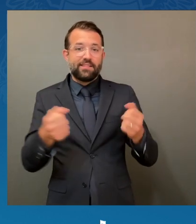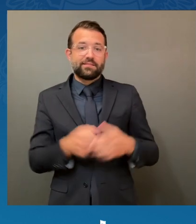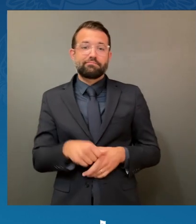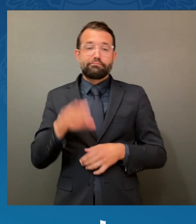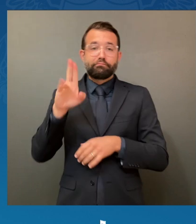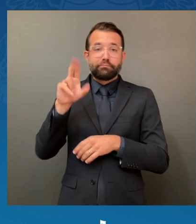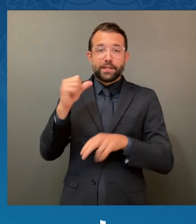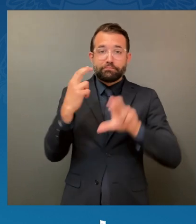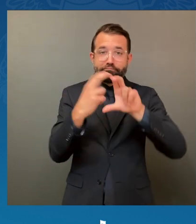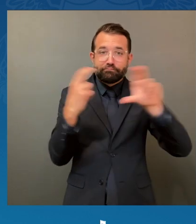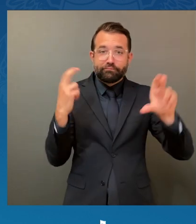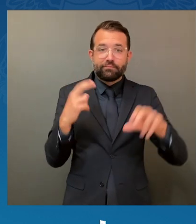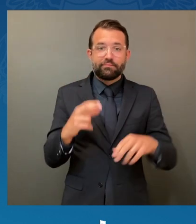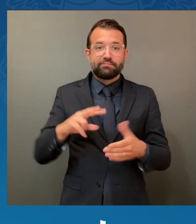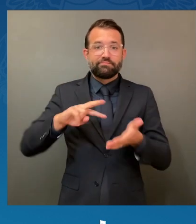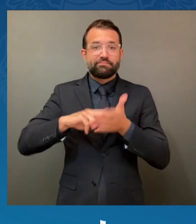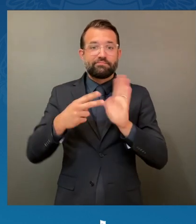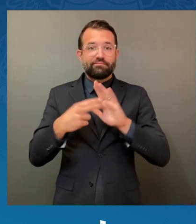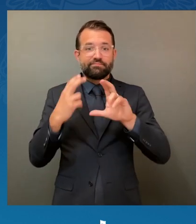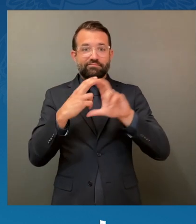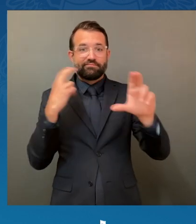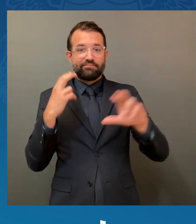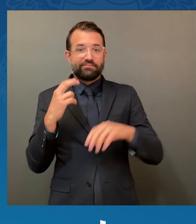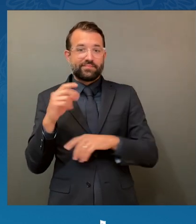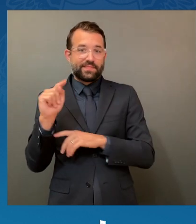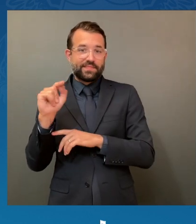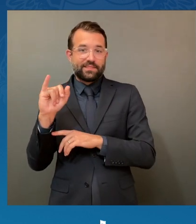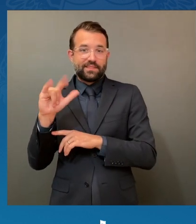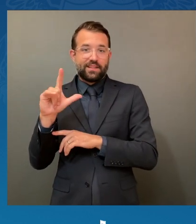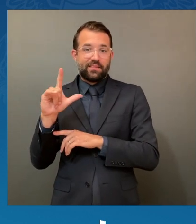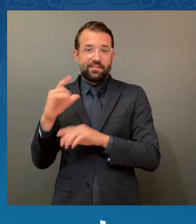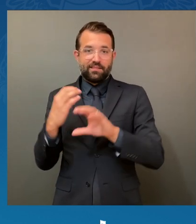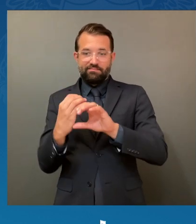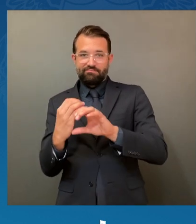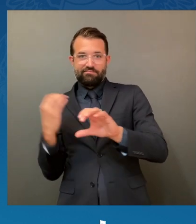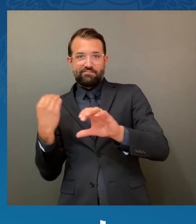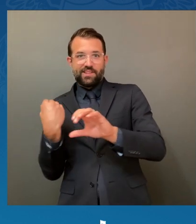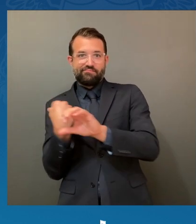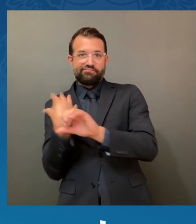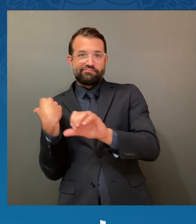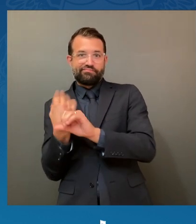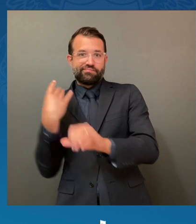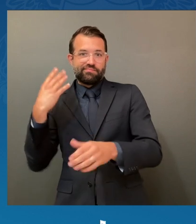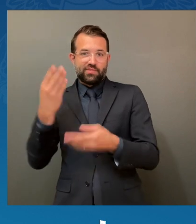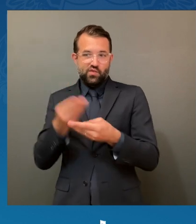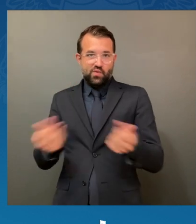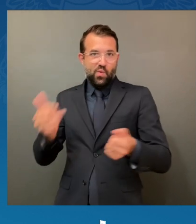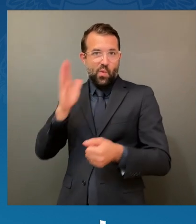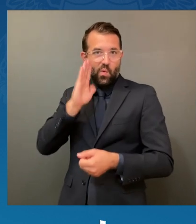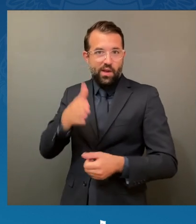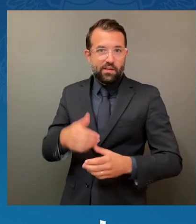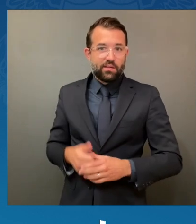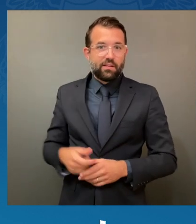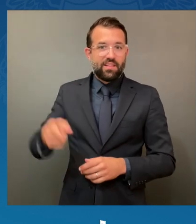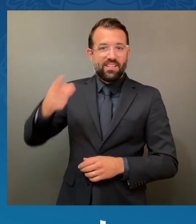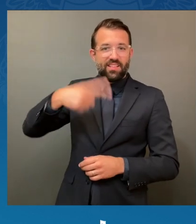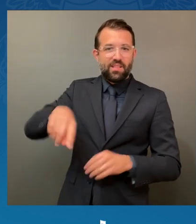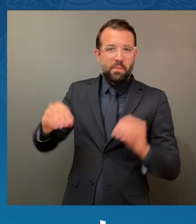And they are cheaper to own and safer for our communities since they do not produce toxic fumes